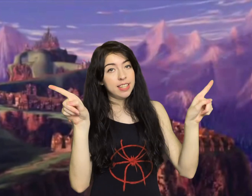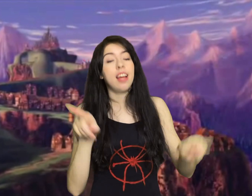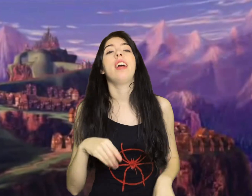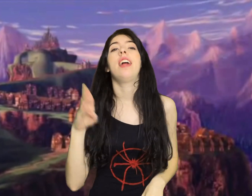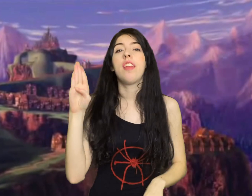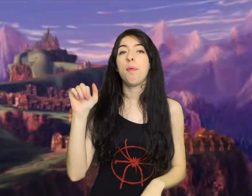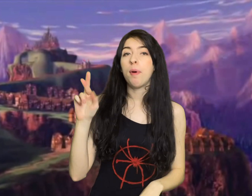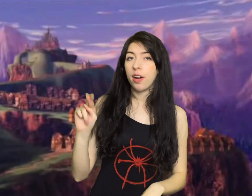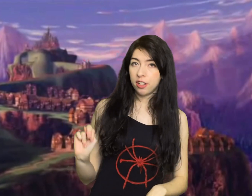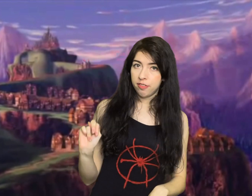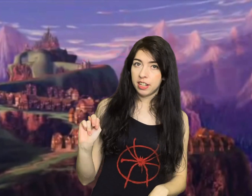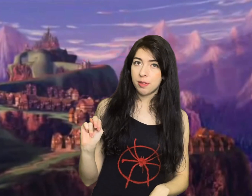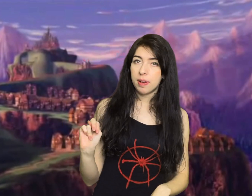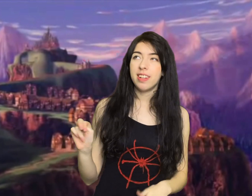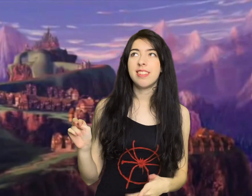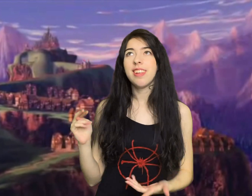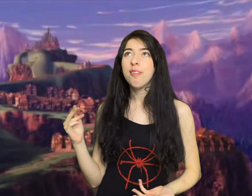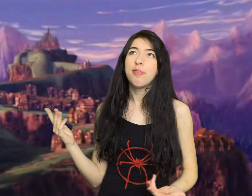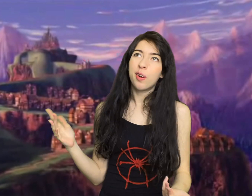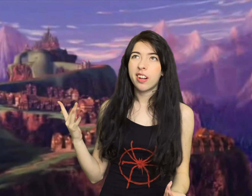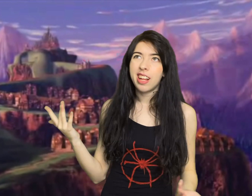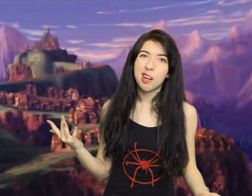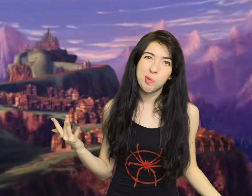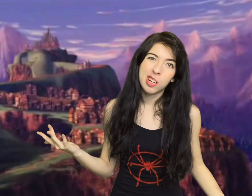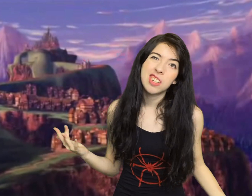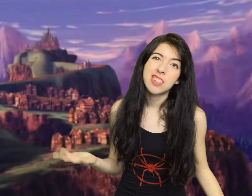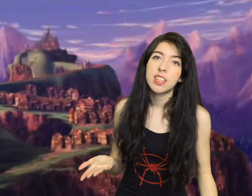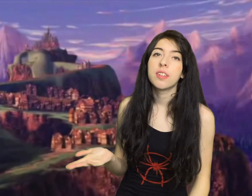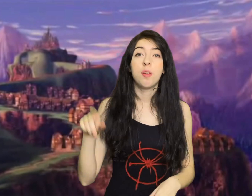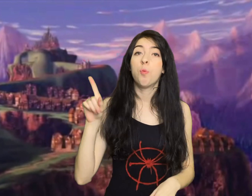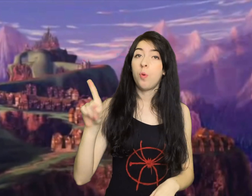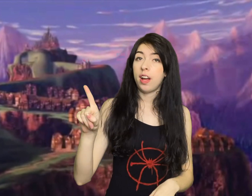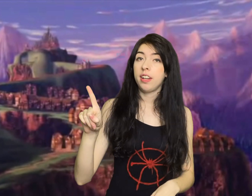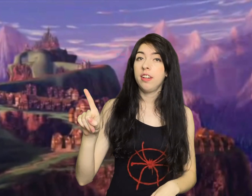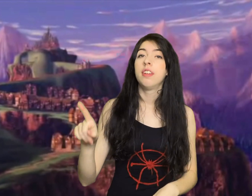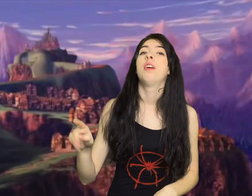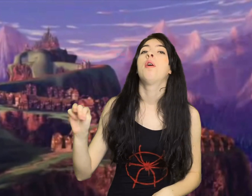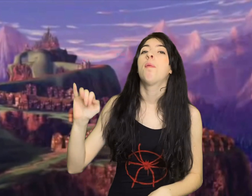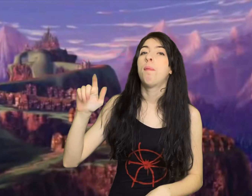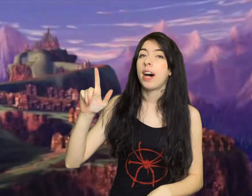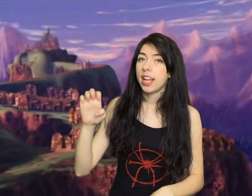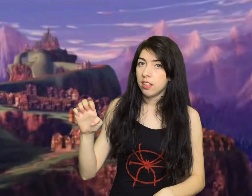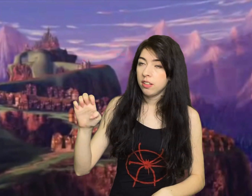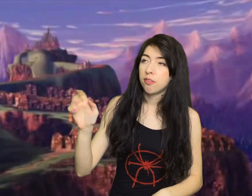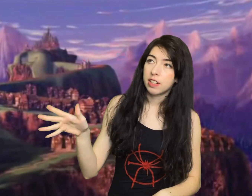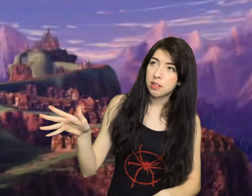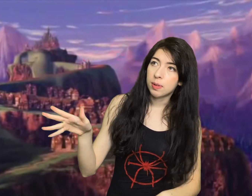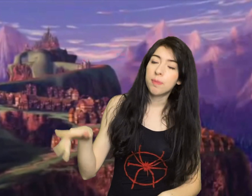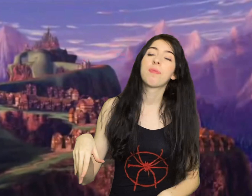and then BARN you finger spell it's a four letter word so. ONE MILE your finger spell